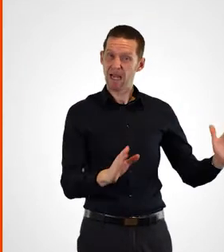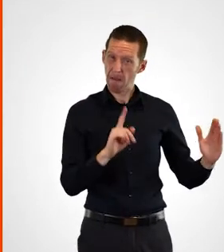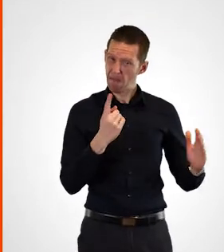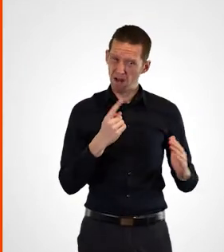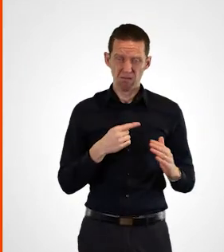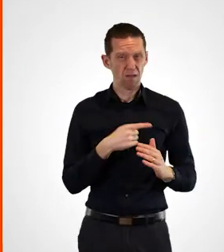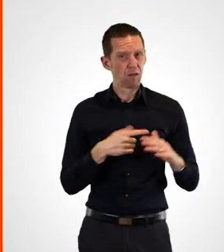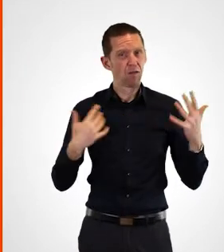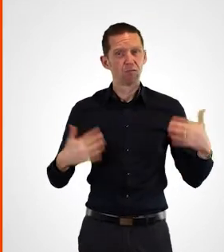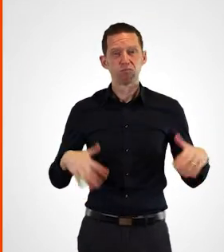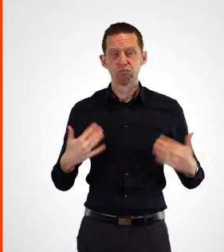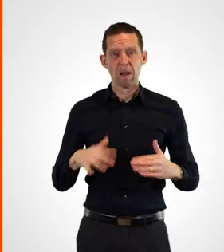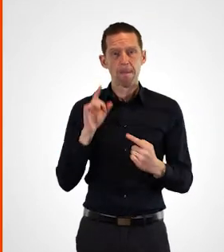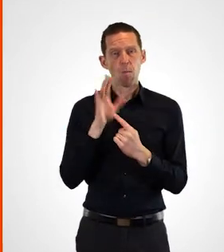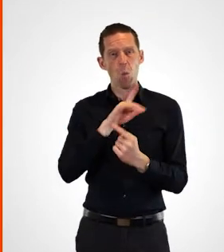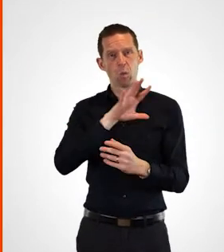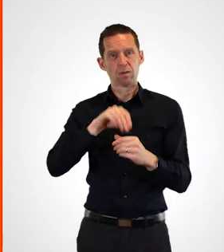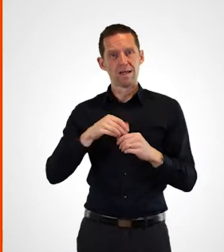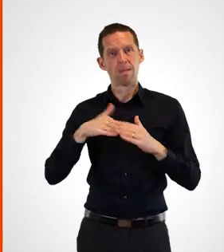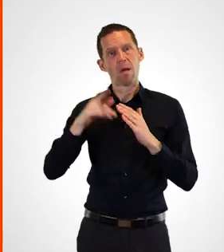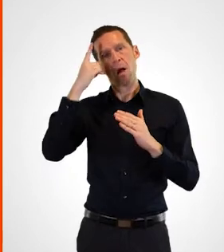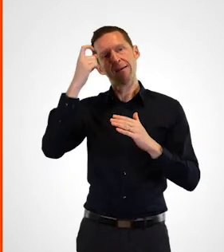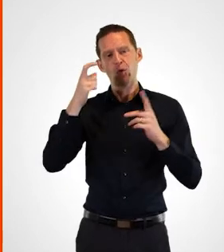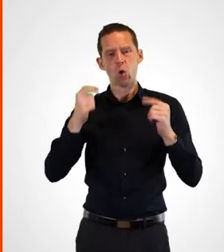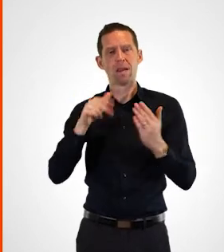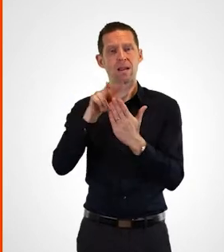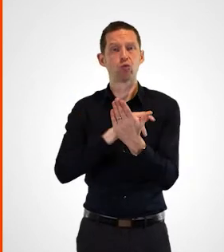but yet that is inherent or actually embedded in a notion of early literacy,